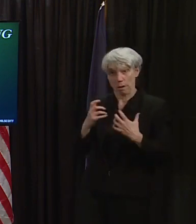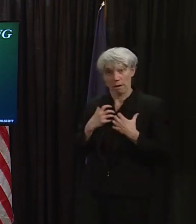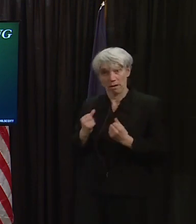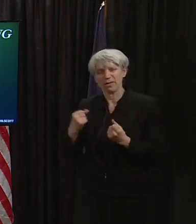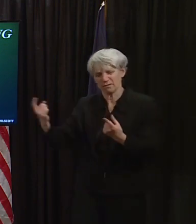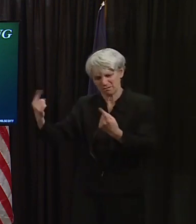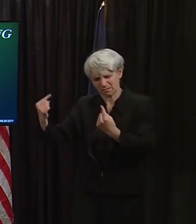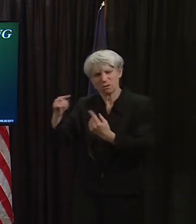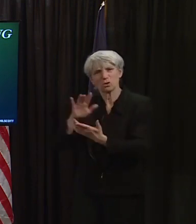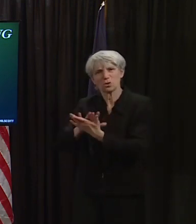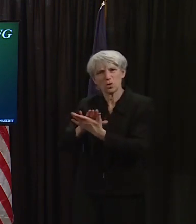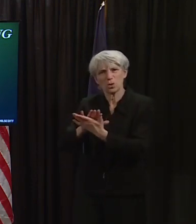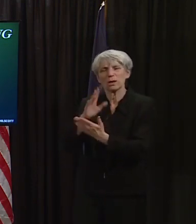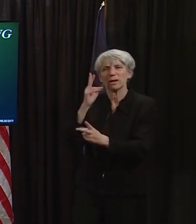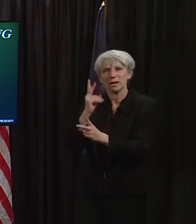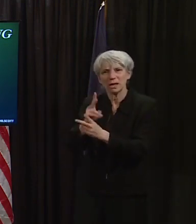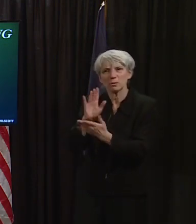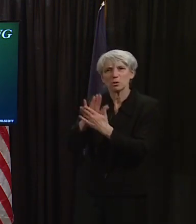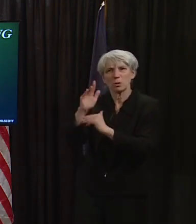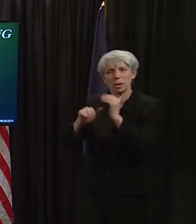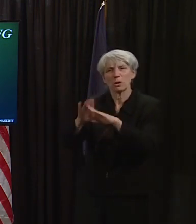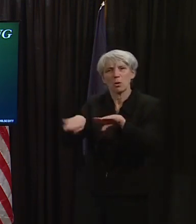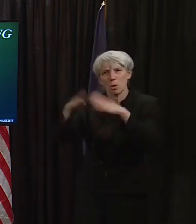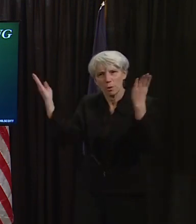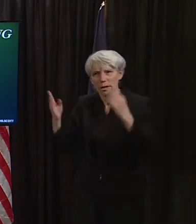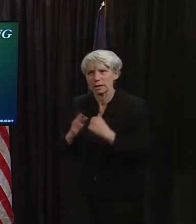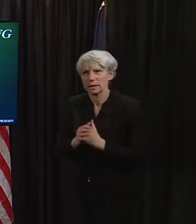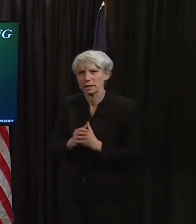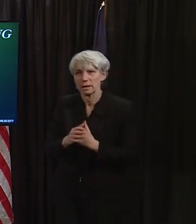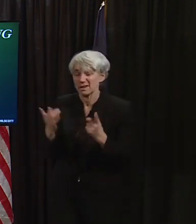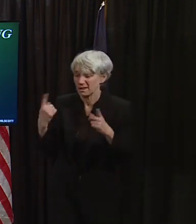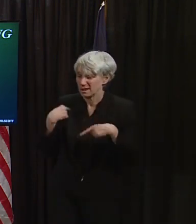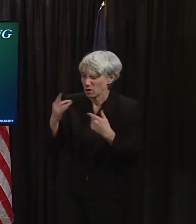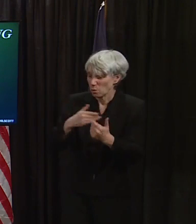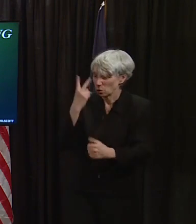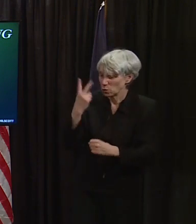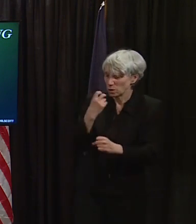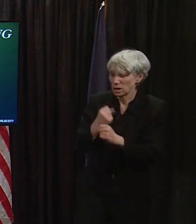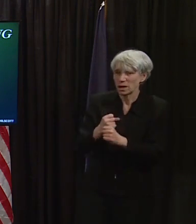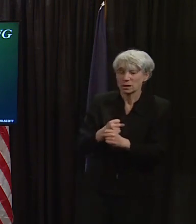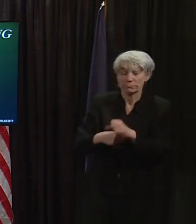this virus in real time. Building on our experience to date. That is why I'm